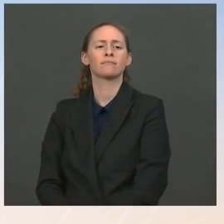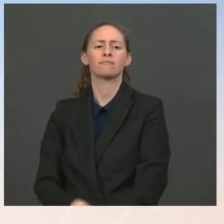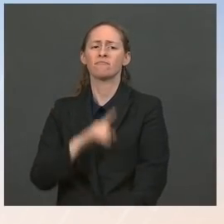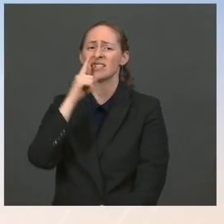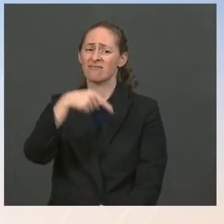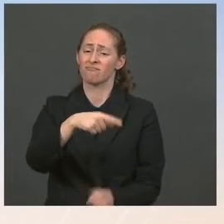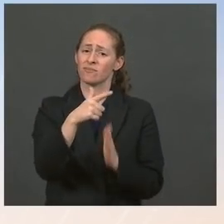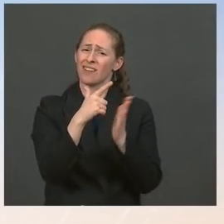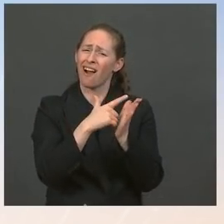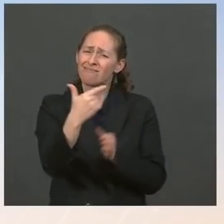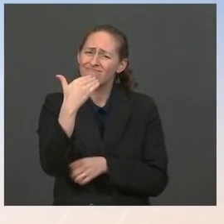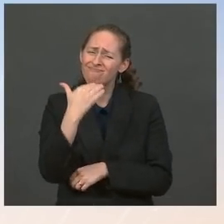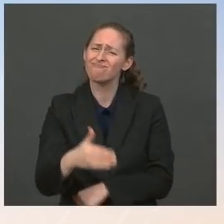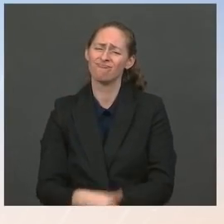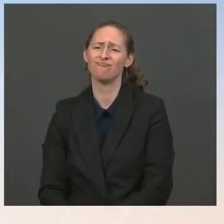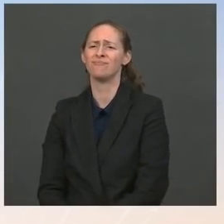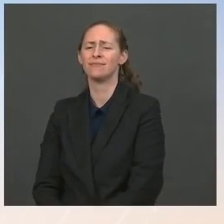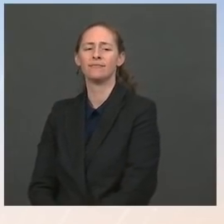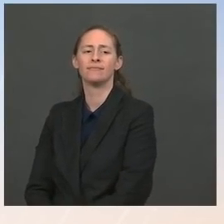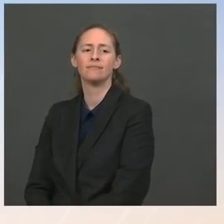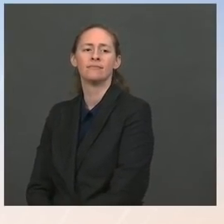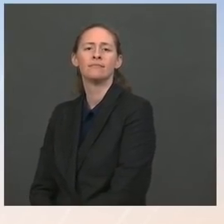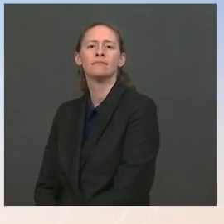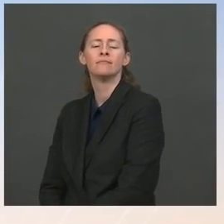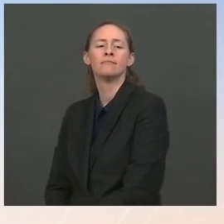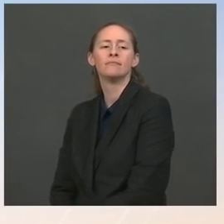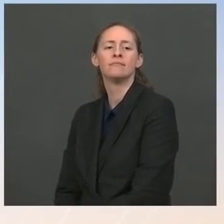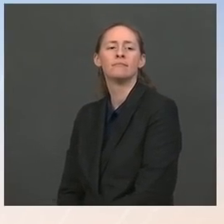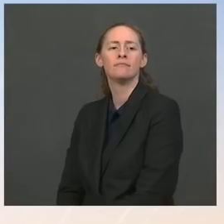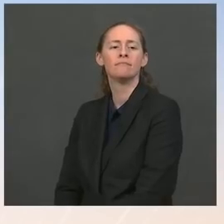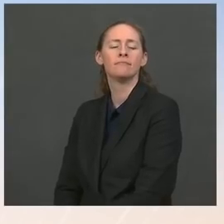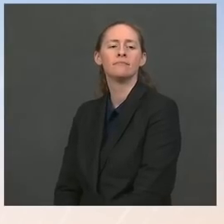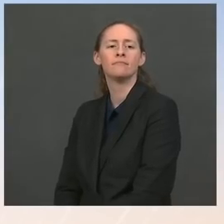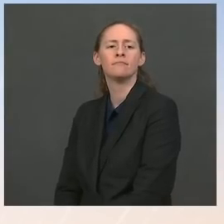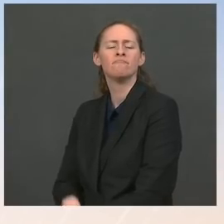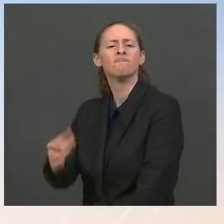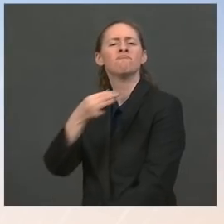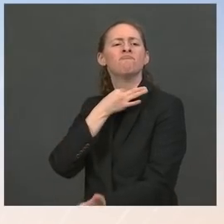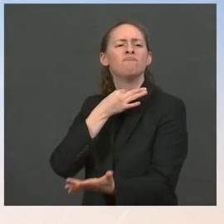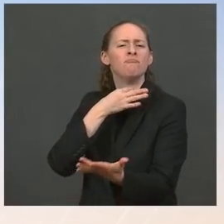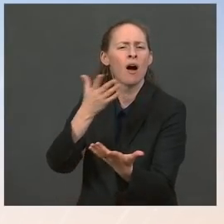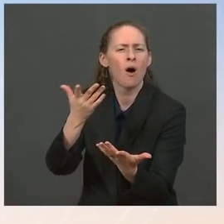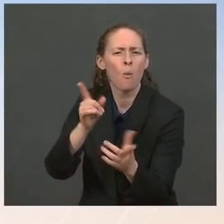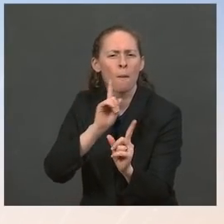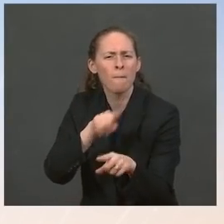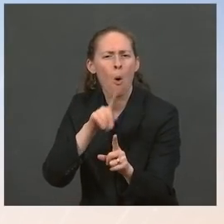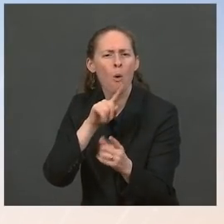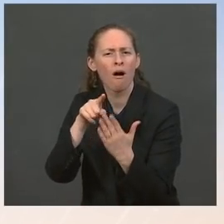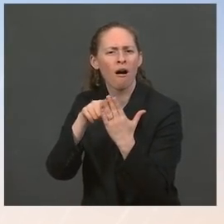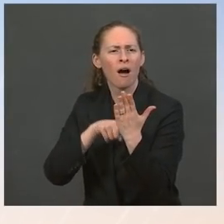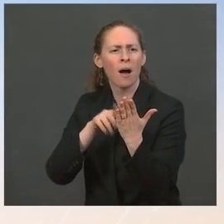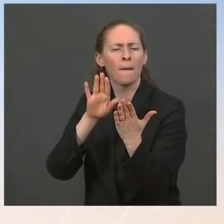The Press: I wanted to ask about the money for ports in the bill. Secretary Buttigieg: For what? Sorry. The Press: The money for ports in the bill. Secretary Buttigieg: For ports, yeah.